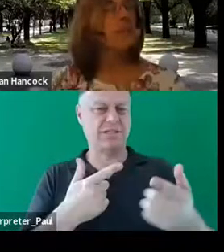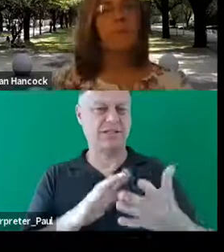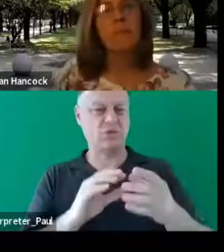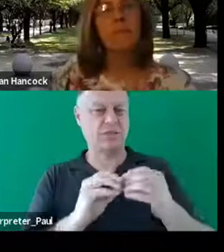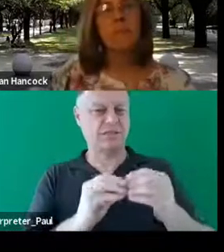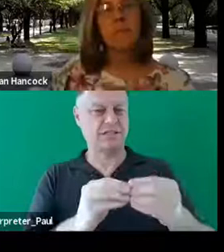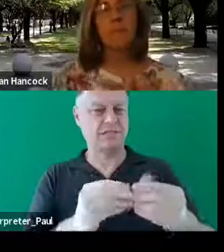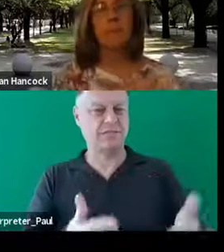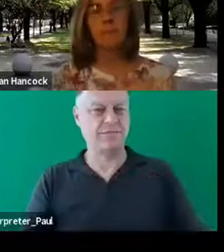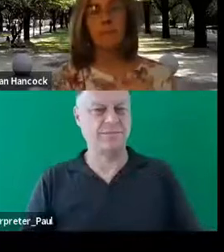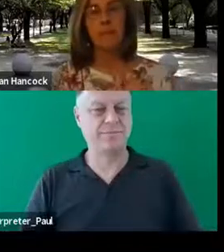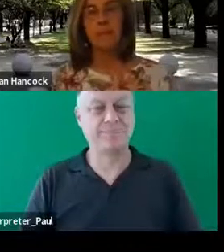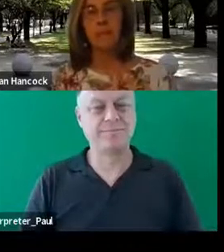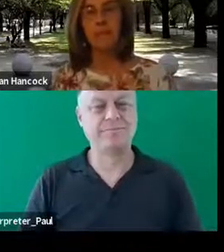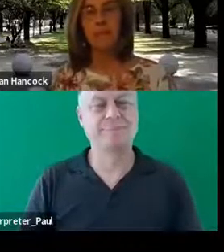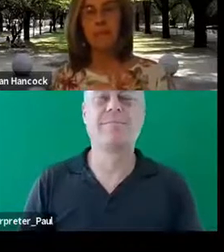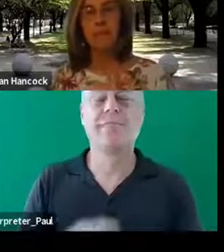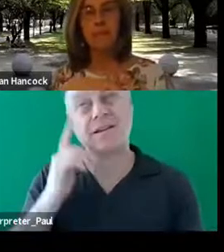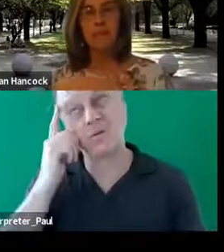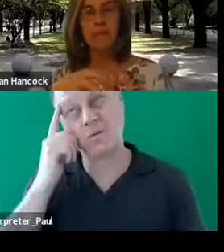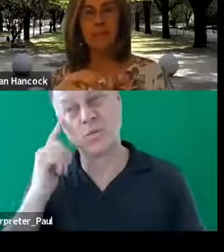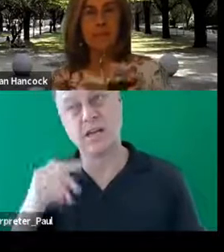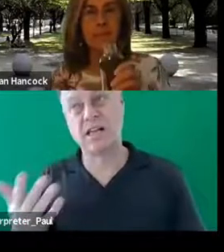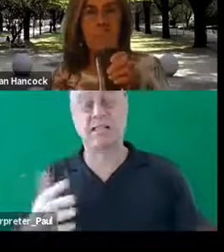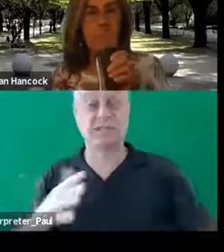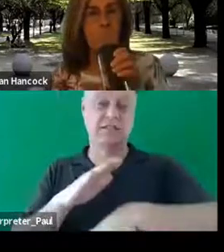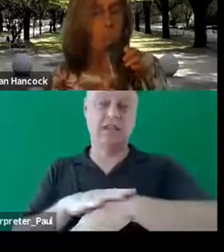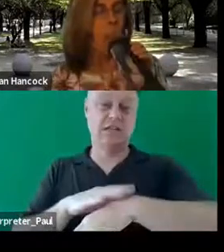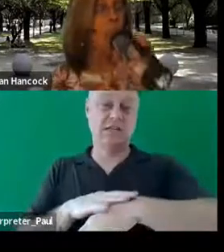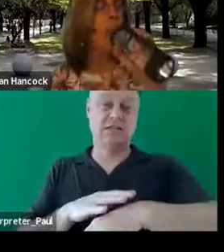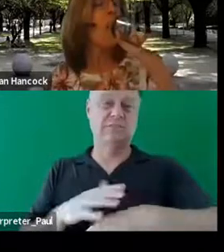Time was one of the key challenges when we were first getting started.